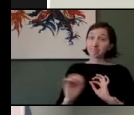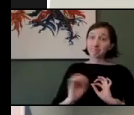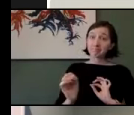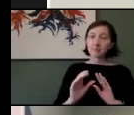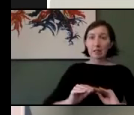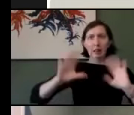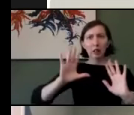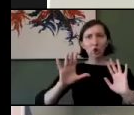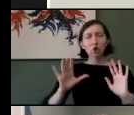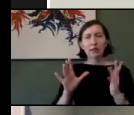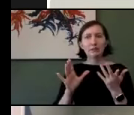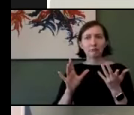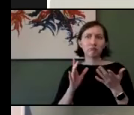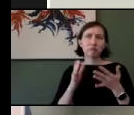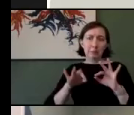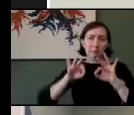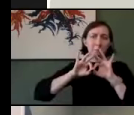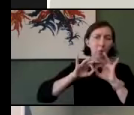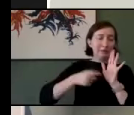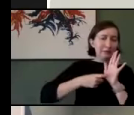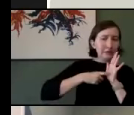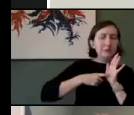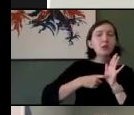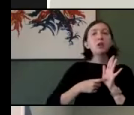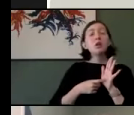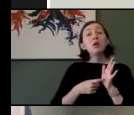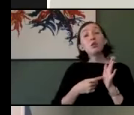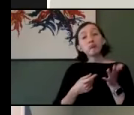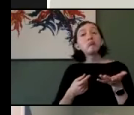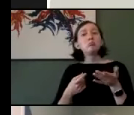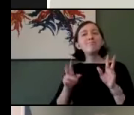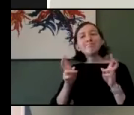because of the critical need out there, that the frontline and healthcare folks